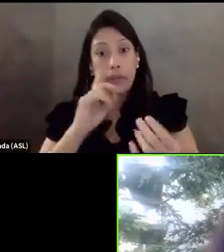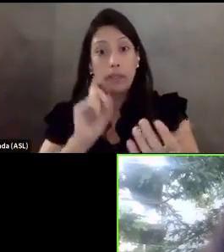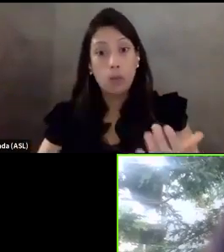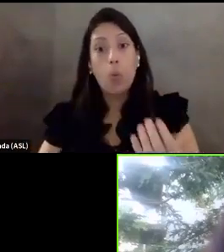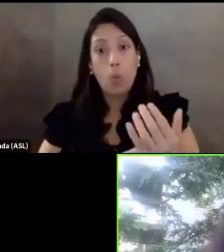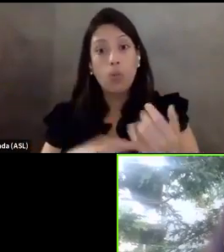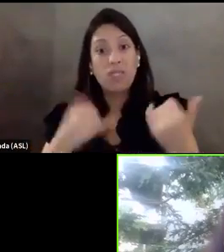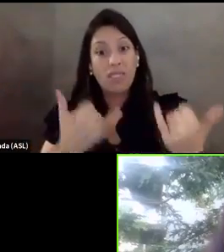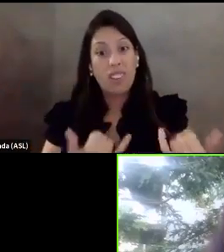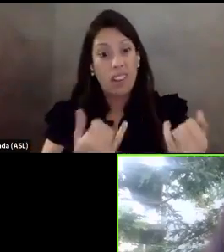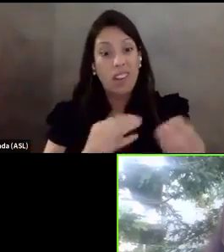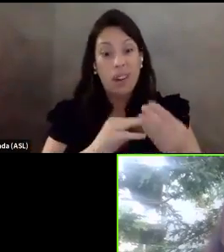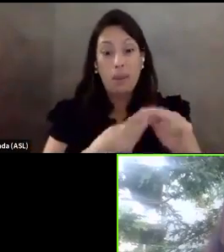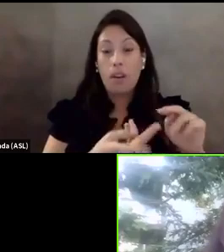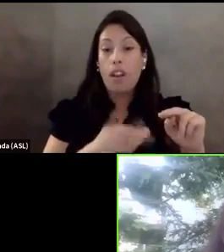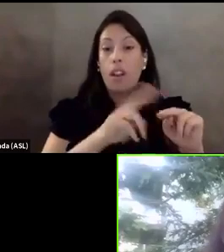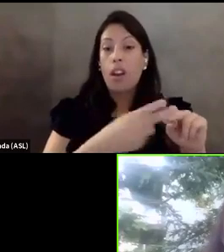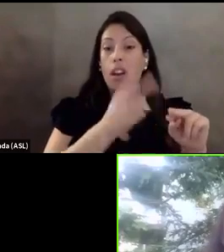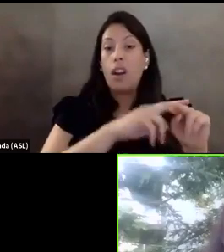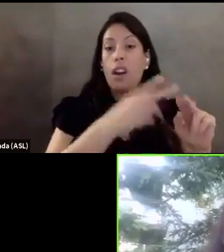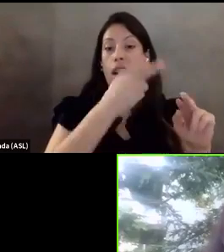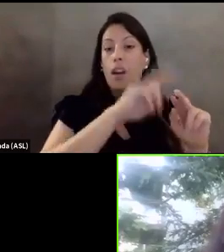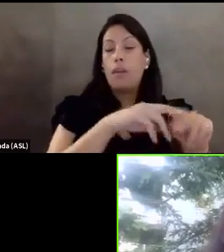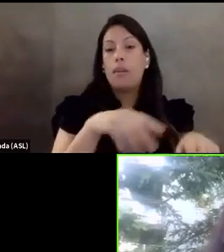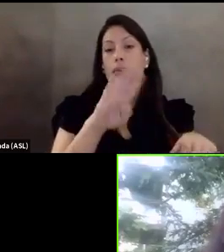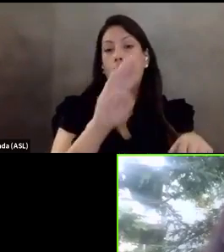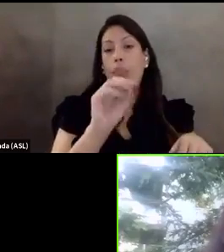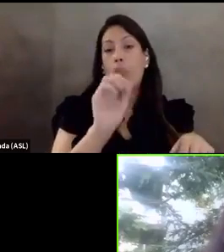increase in the board in care homes, which are not patient care facilities.